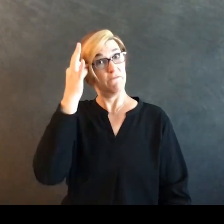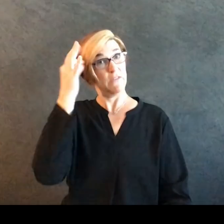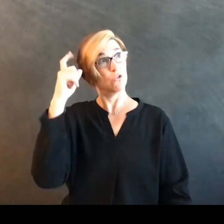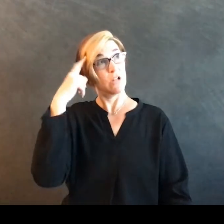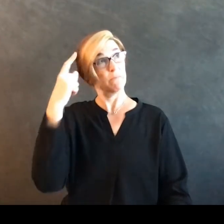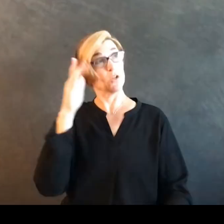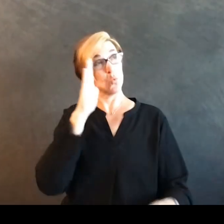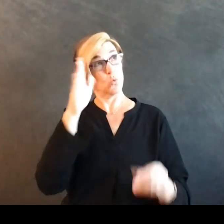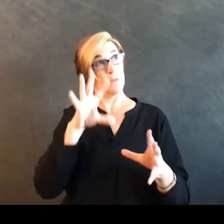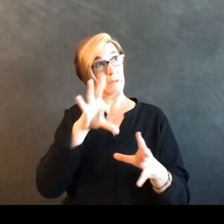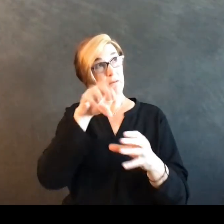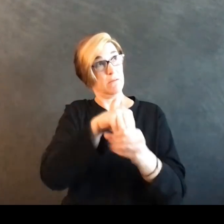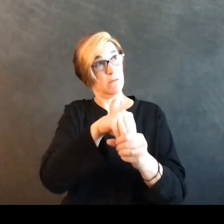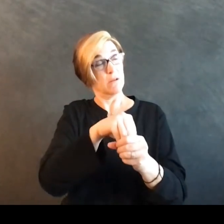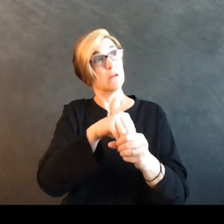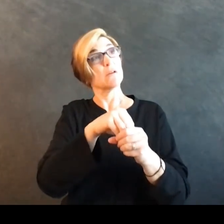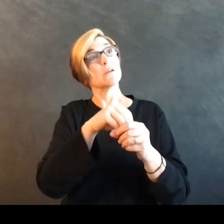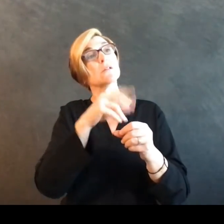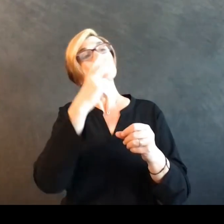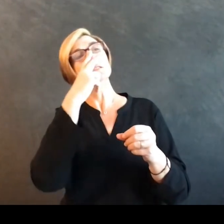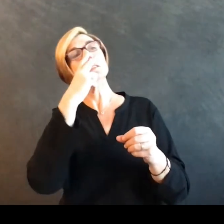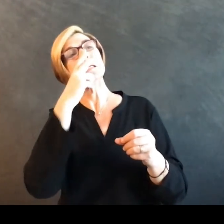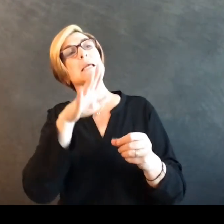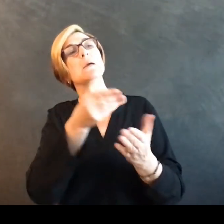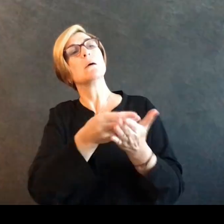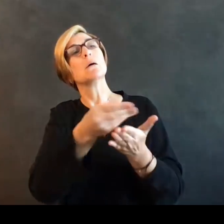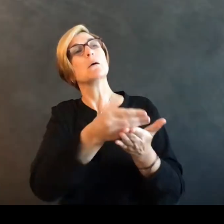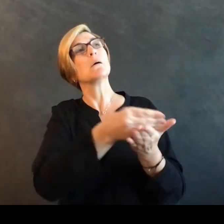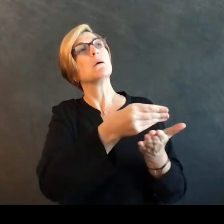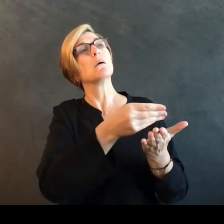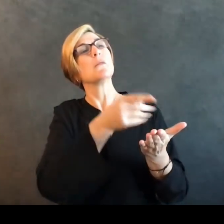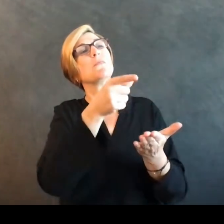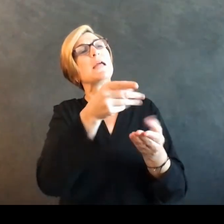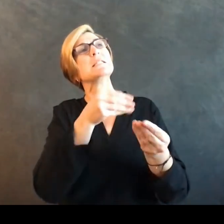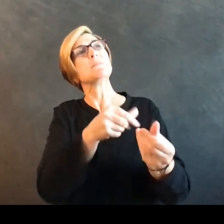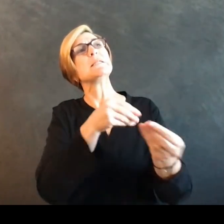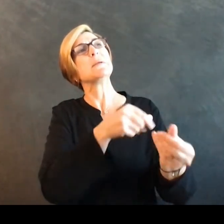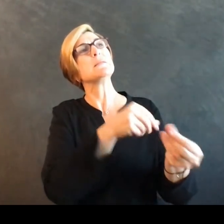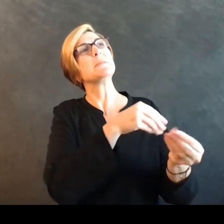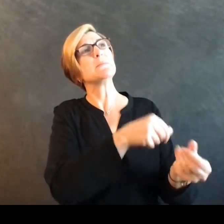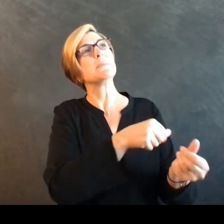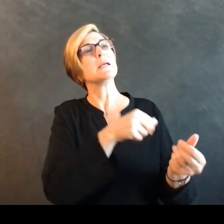overseeing the operations of Airlines as it pertains to which routes get cut back